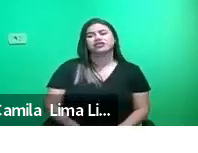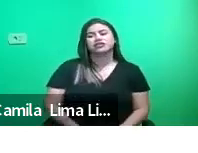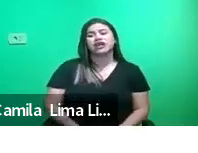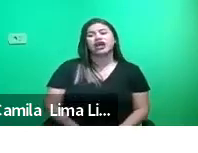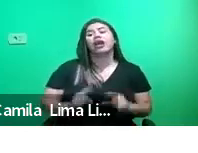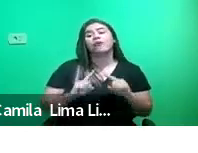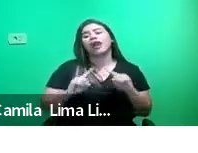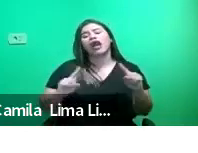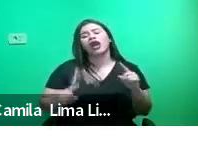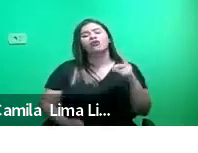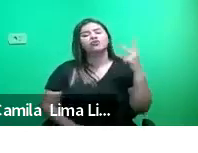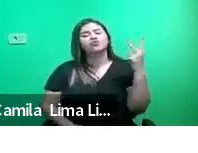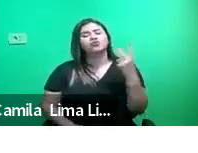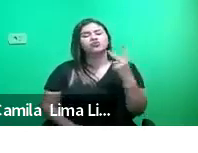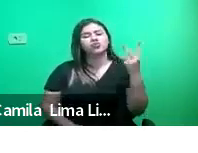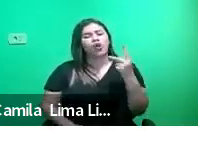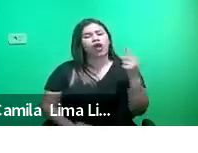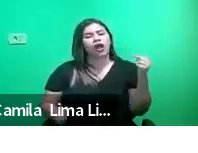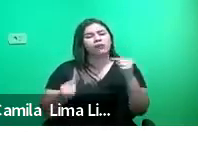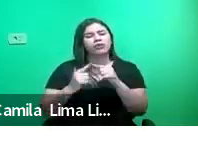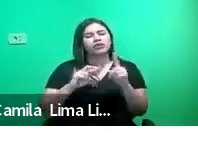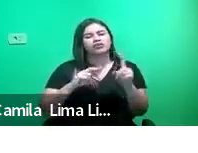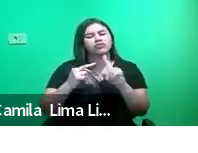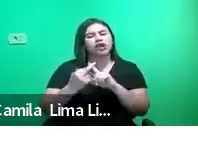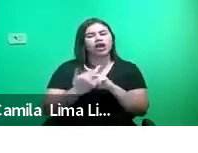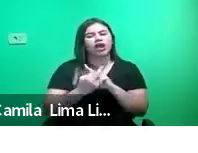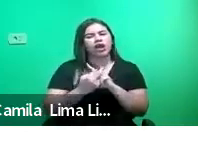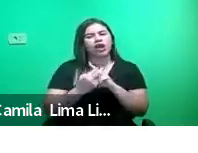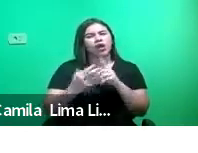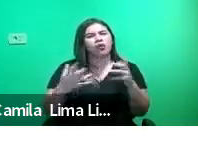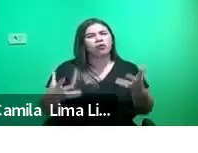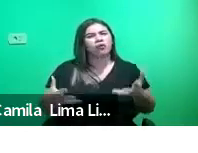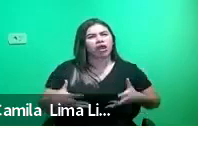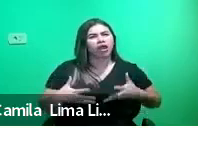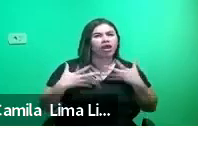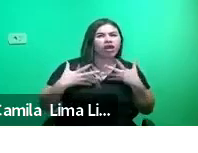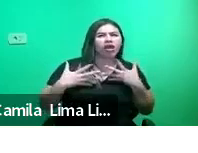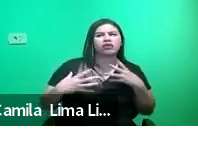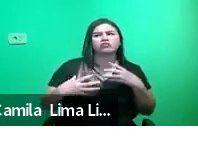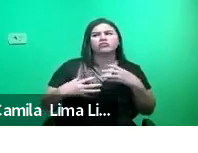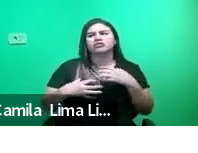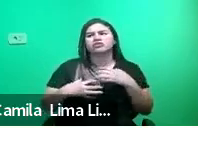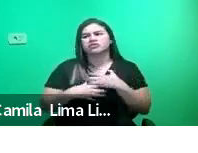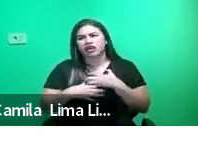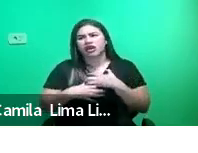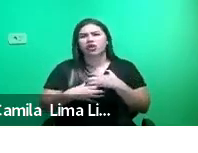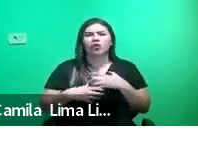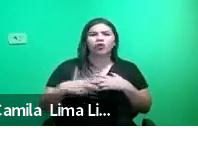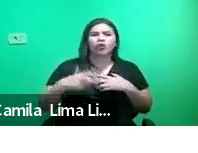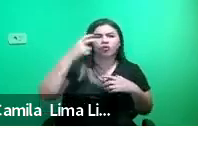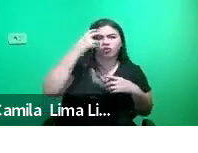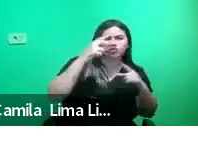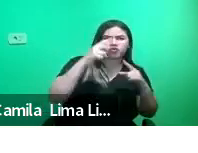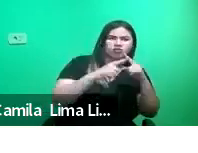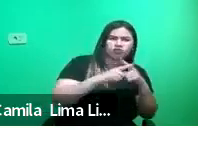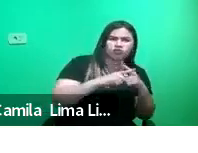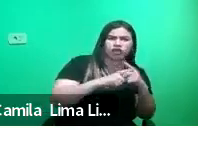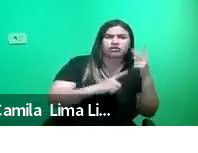of natural, cultural of natural cultural stimulus, natural cultural stimulus, reaction and songs , and so forth, and , and so forth, and not trying to paint this particular view.